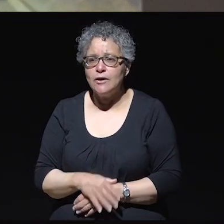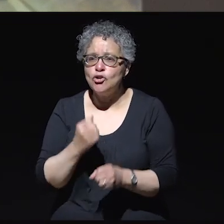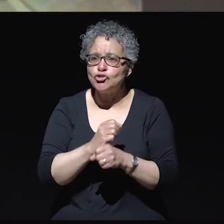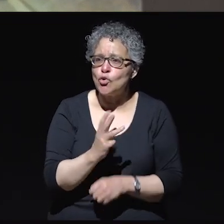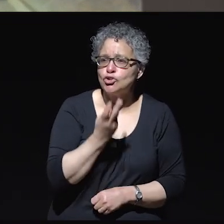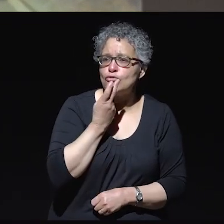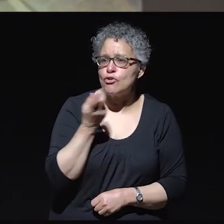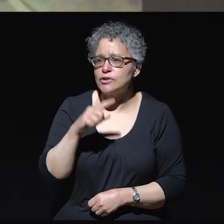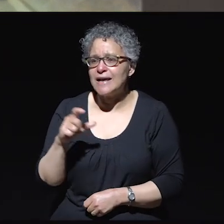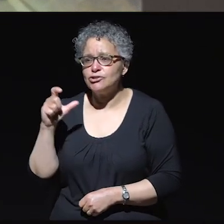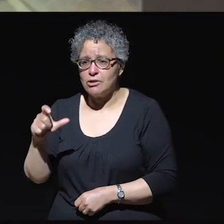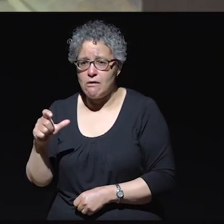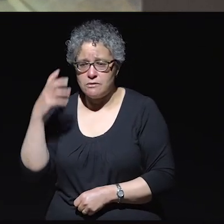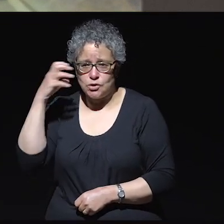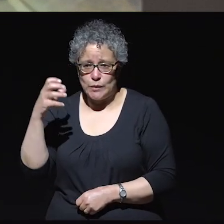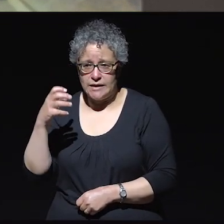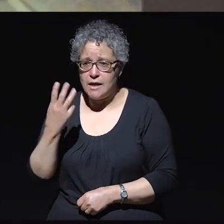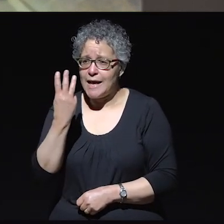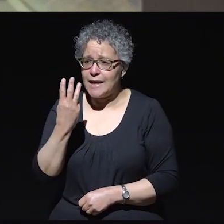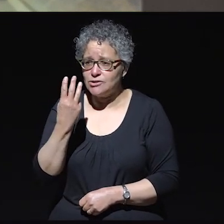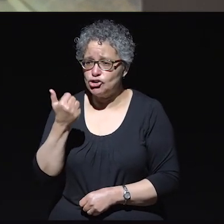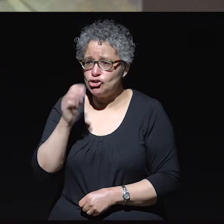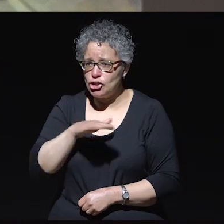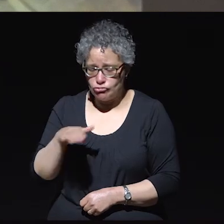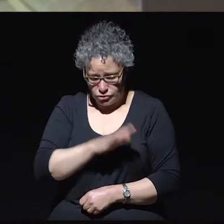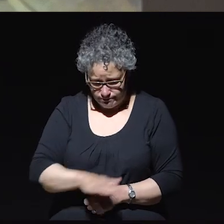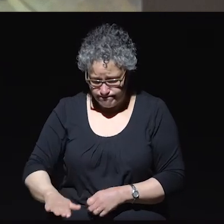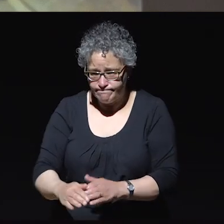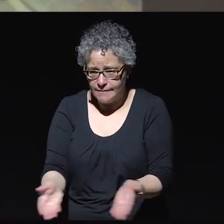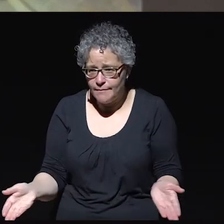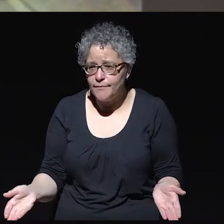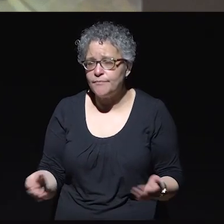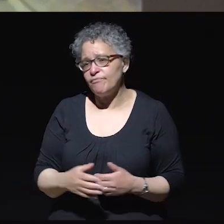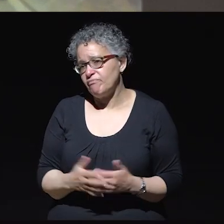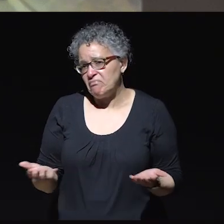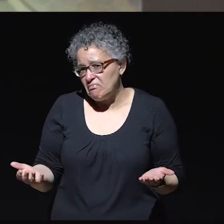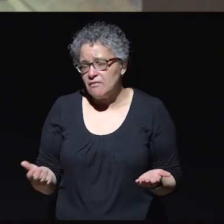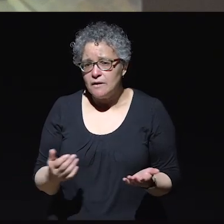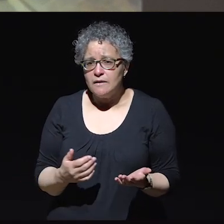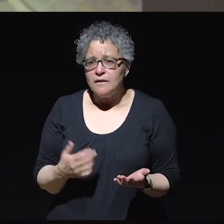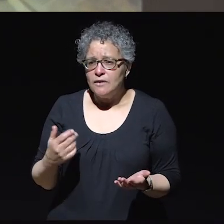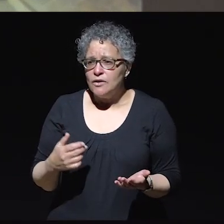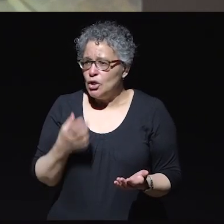and the two children, of course, sitting in front. Now, this, of course, you can dismiss as a bit of whimsy,